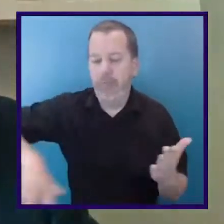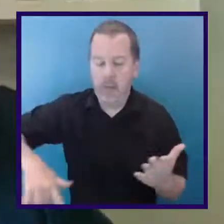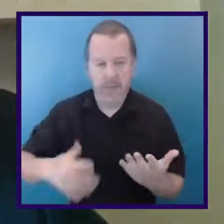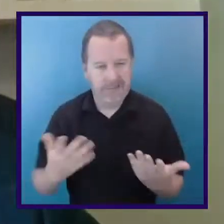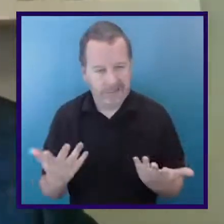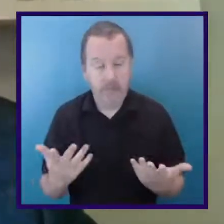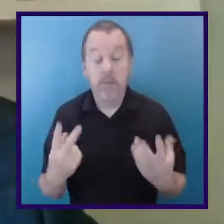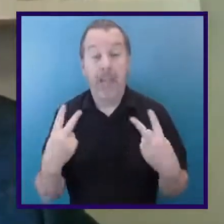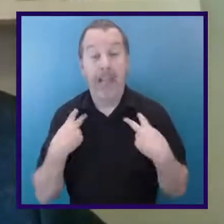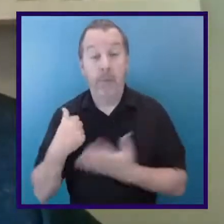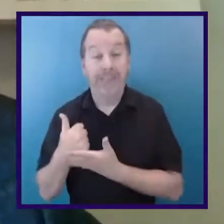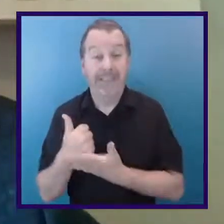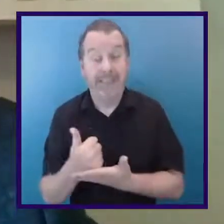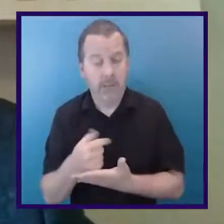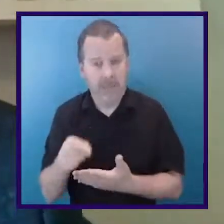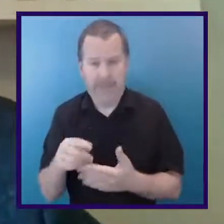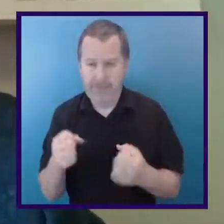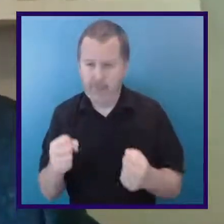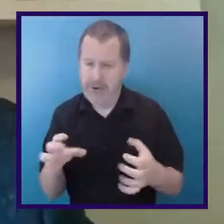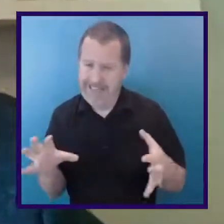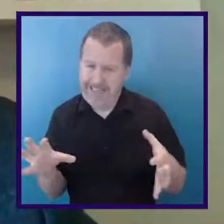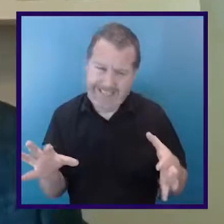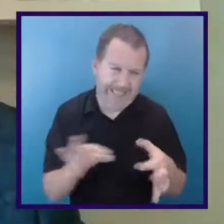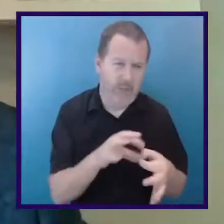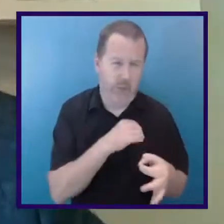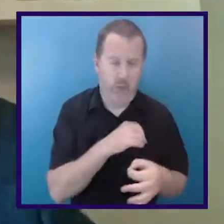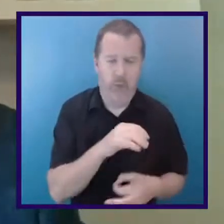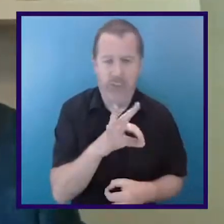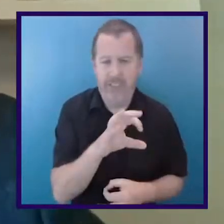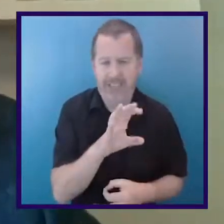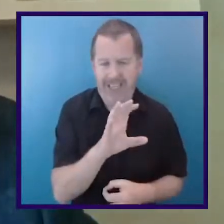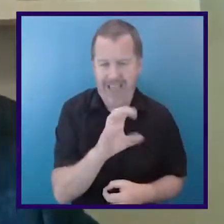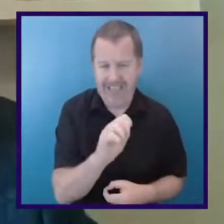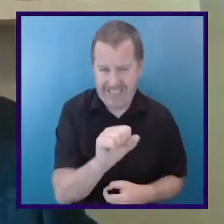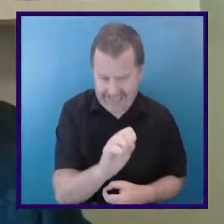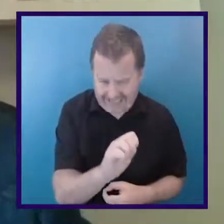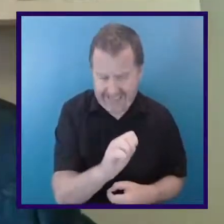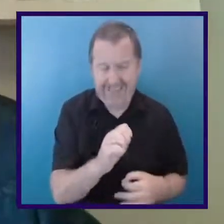The language assistant goes hand in hand with GCSE speaking on with AS an A2 speaking.